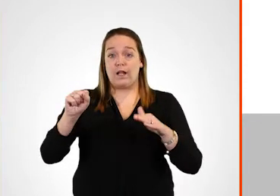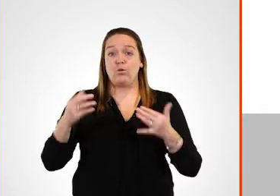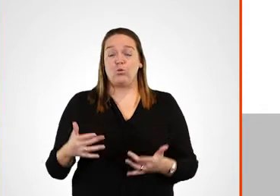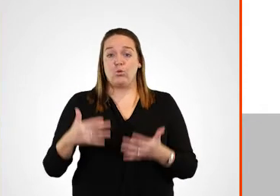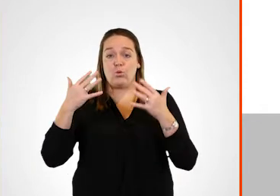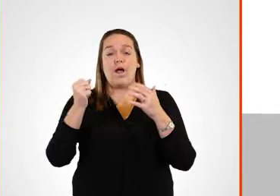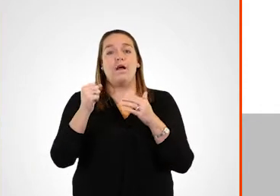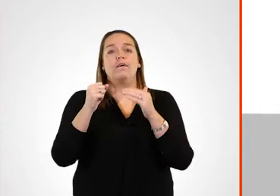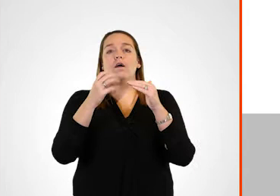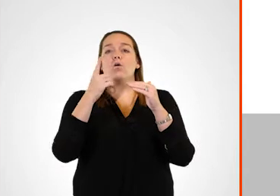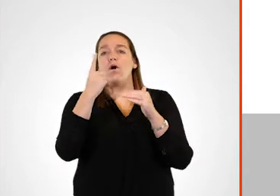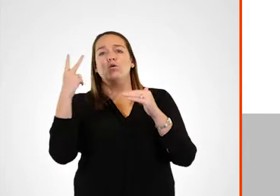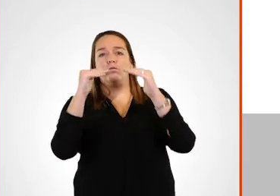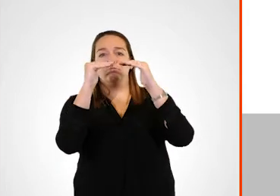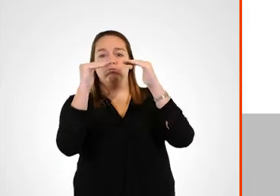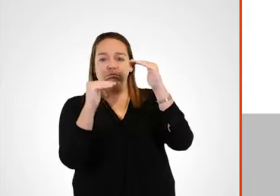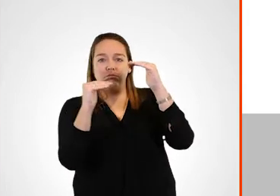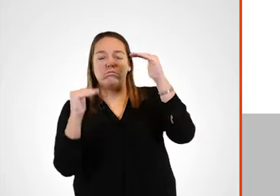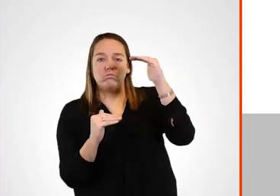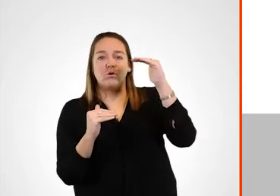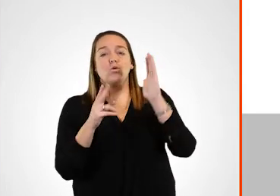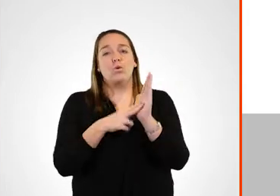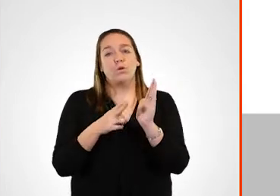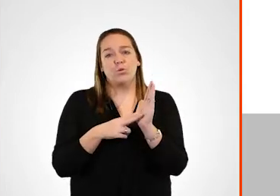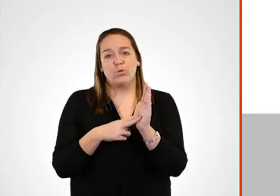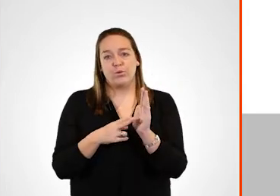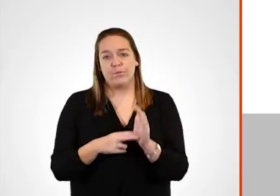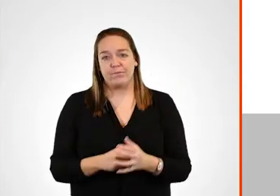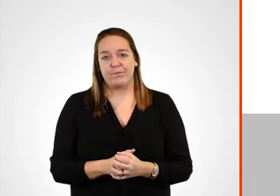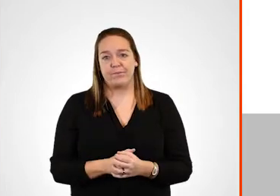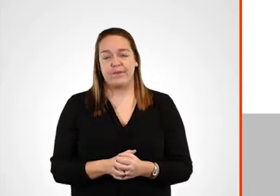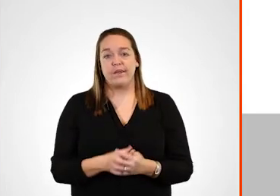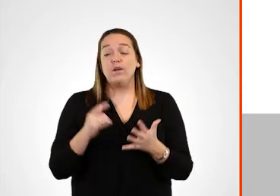one standard deviation below normal, so a sizeable portion of children